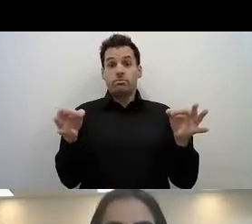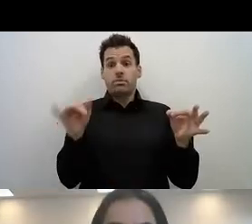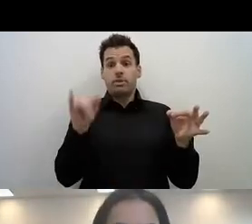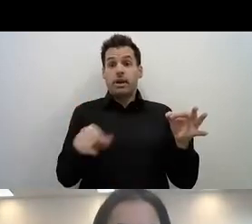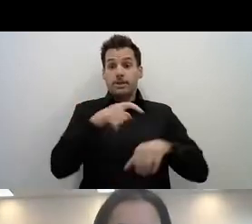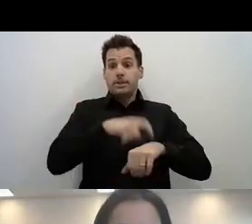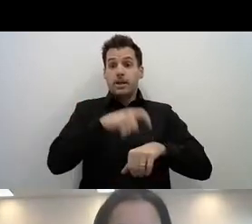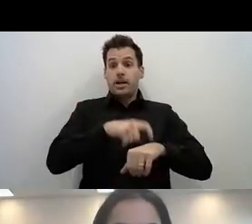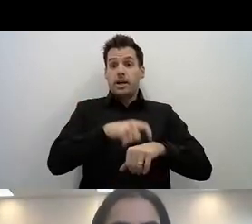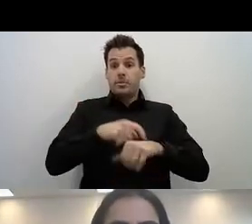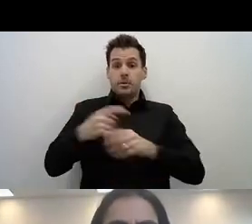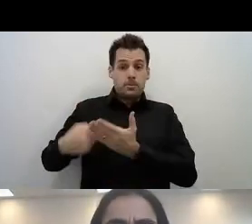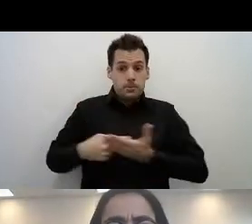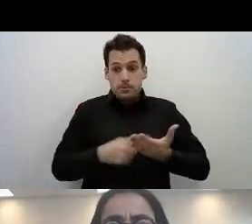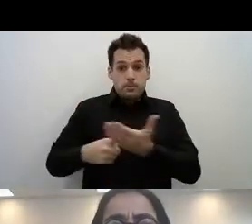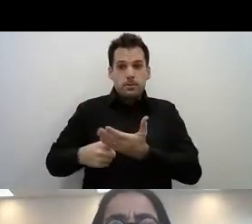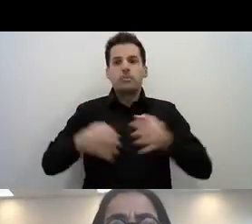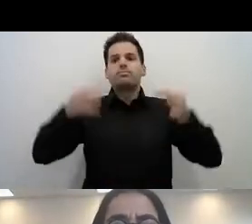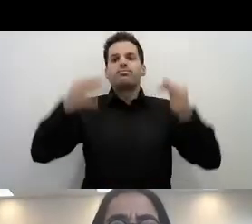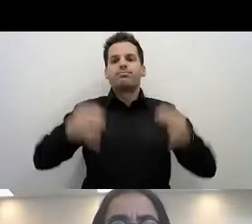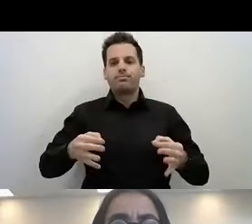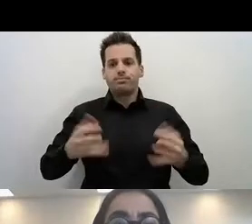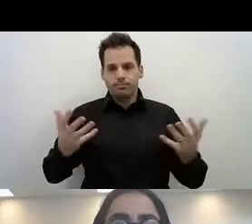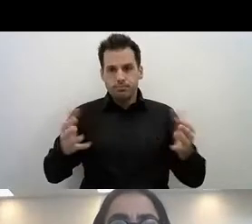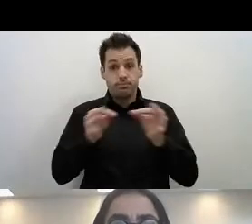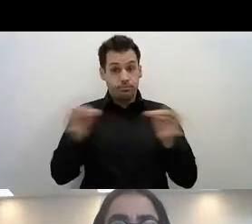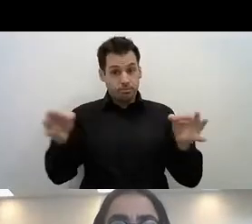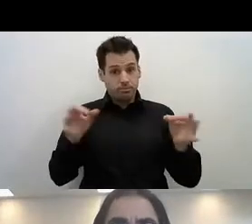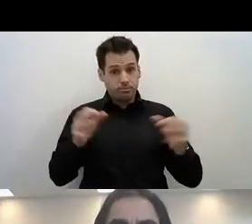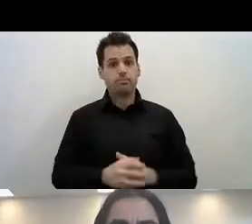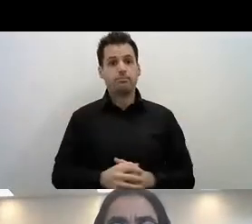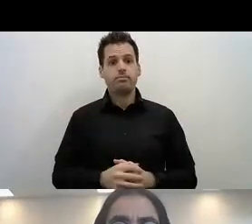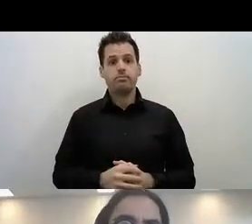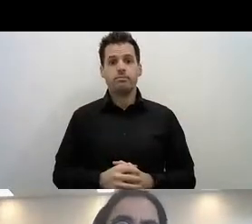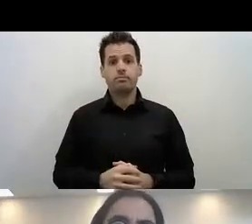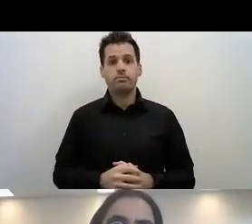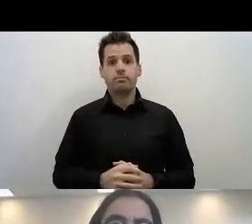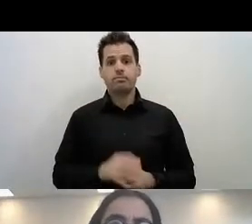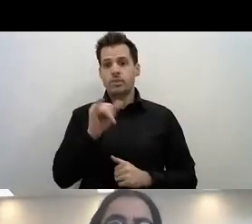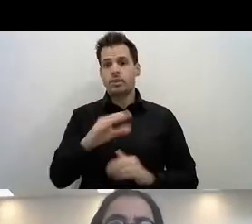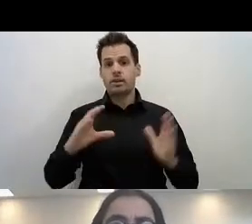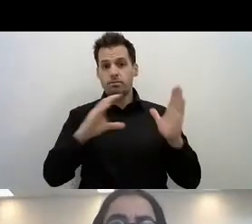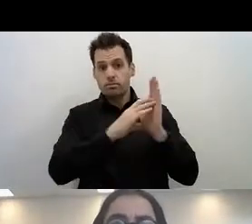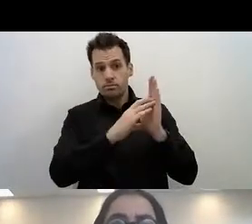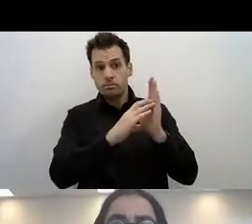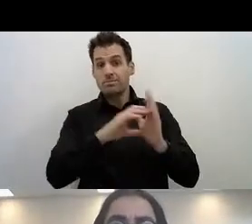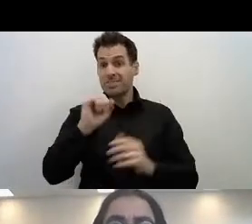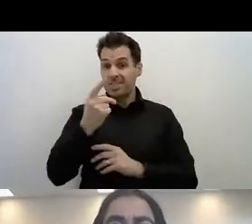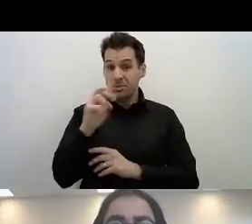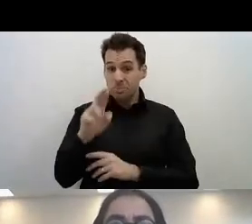again in 2020 and it states that um uh it's at paragraph 72 spencer was a service animal